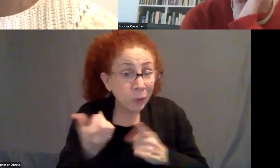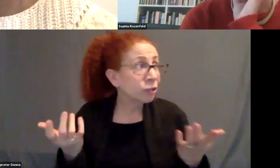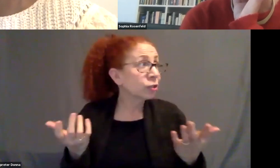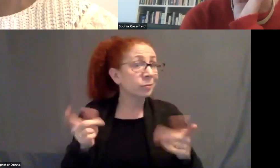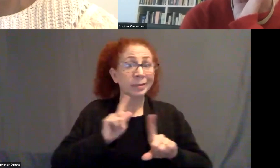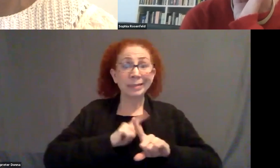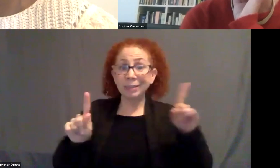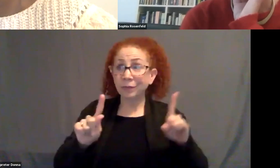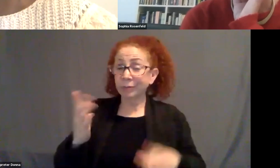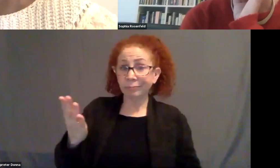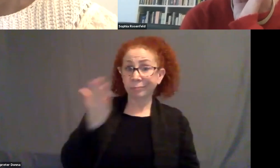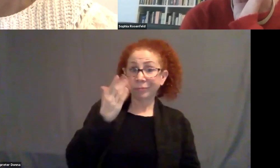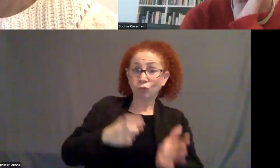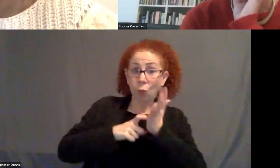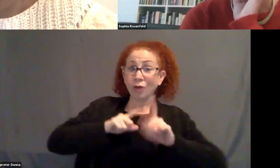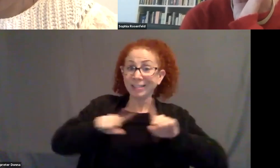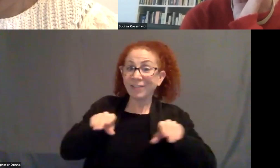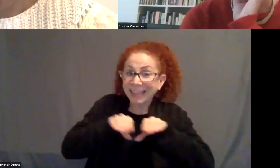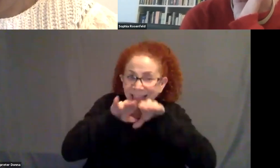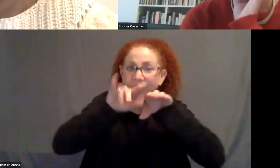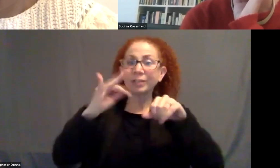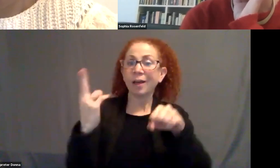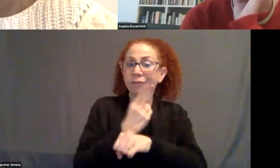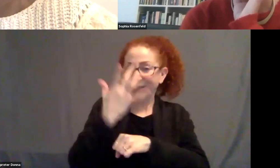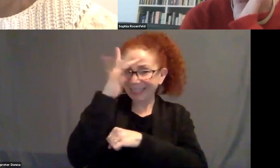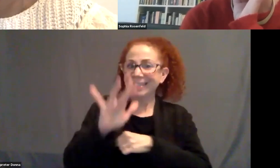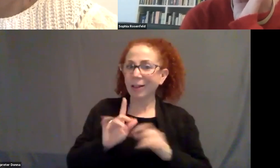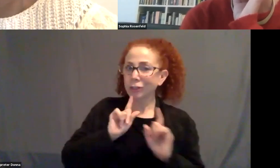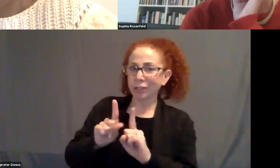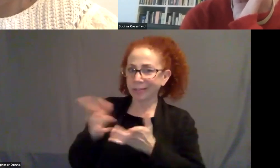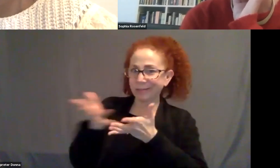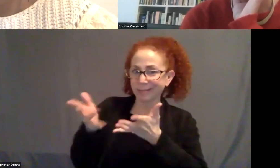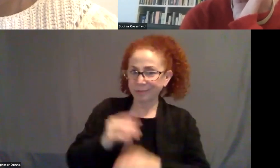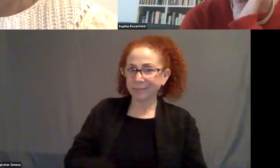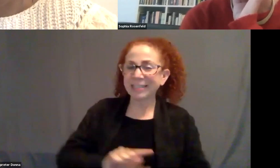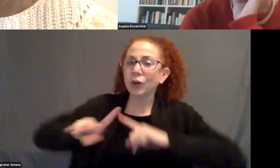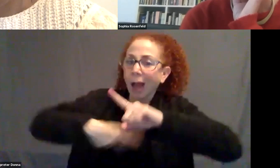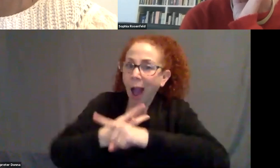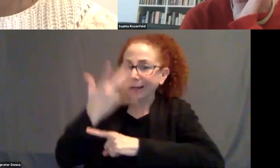require different levels of your intelligence, different forms of your intelligence.